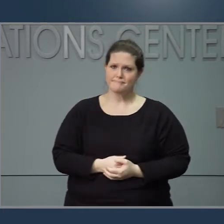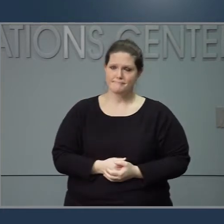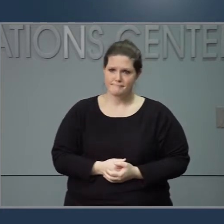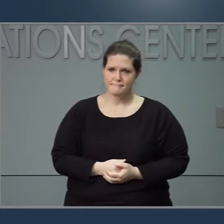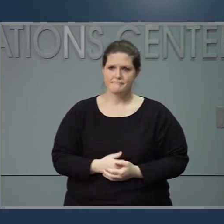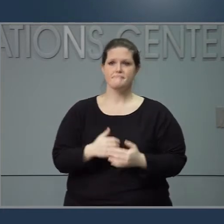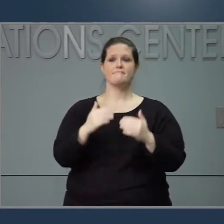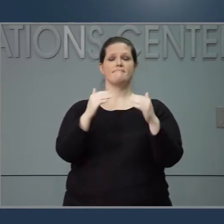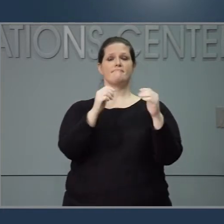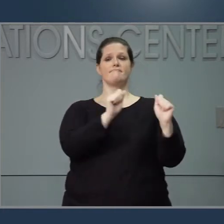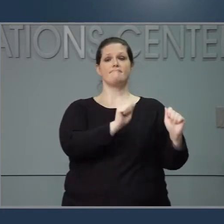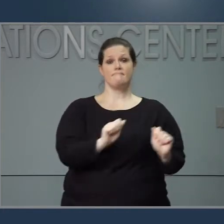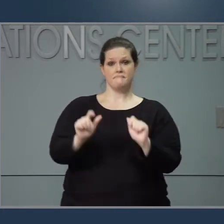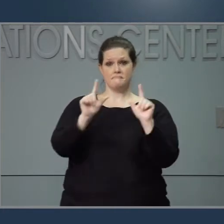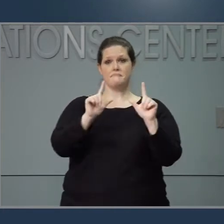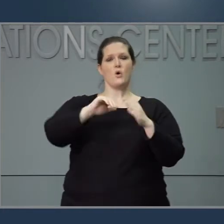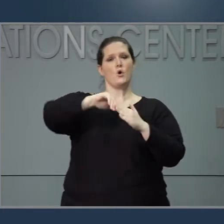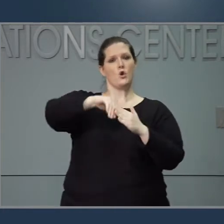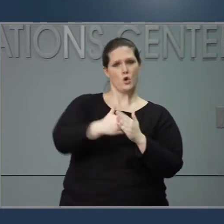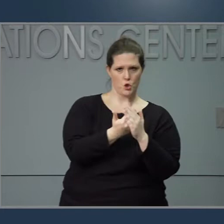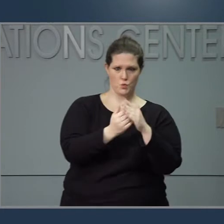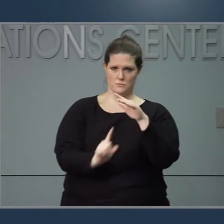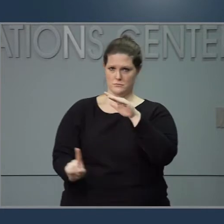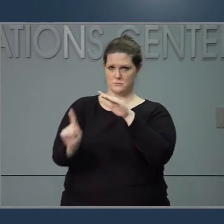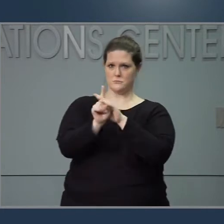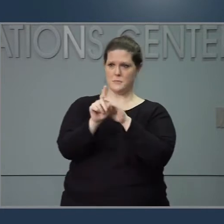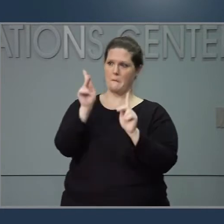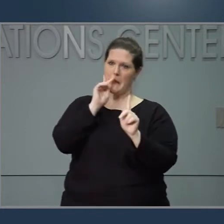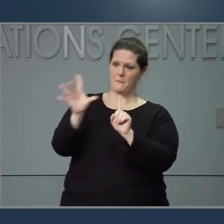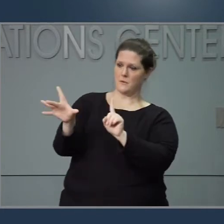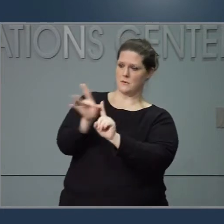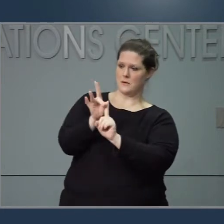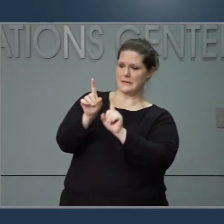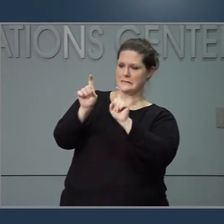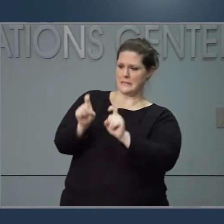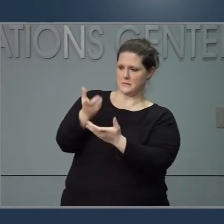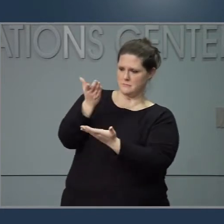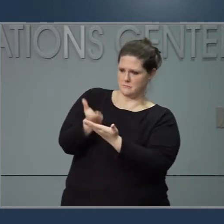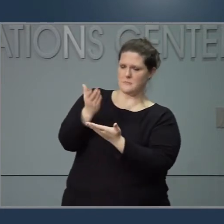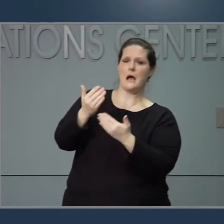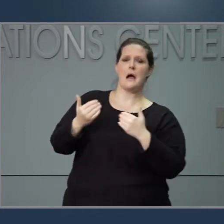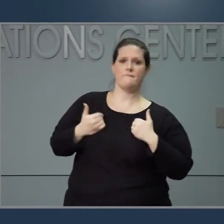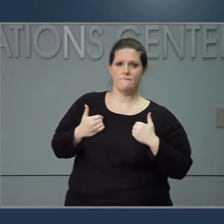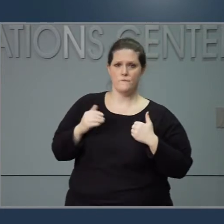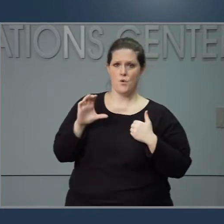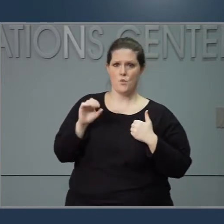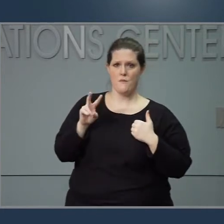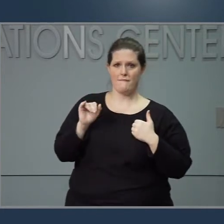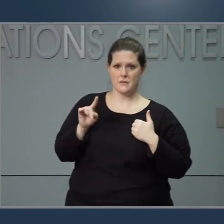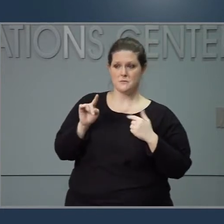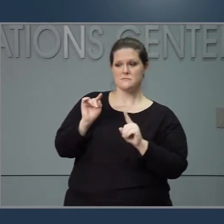EVENTOS PRESENCIALES Y DESALIENTAN EL USO DE MASCARILLAS, SON PARTE DEL PROBLEMA Y HACEN QUE SEA MÁS